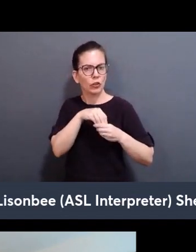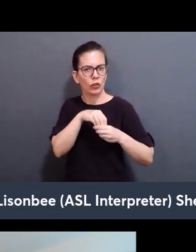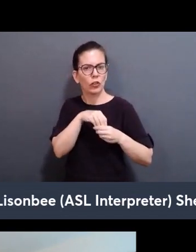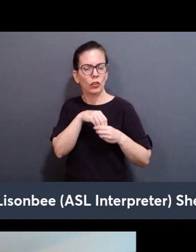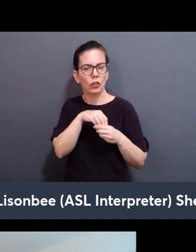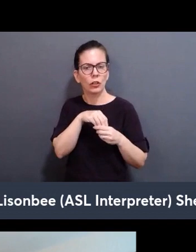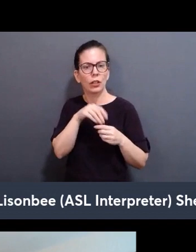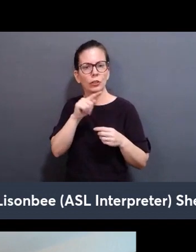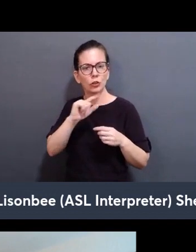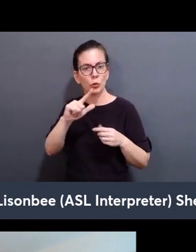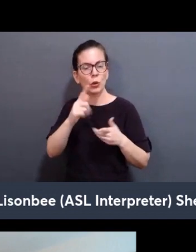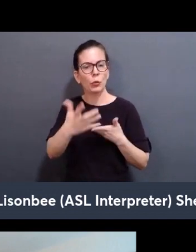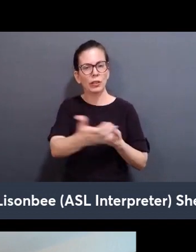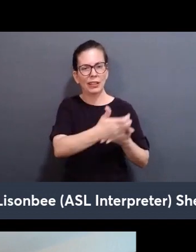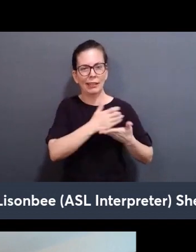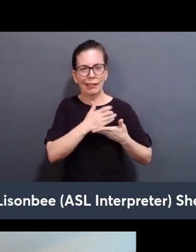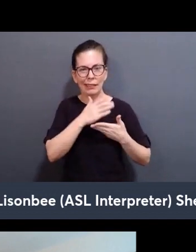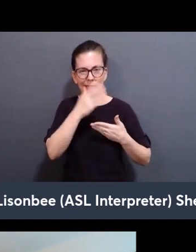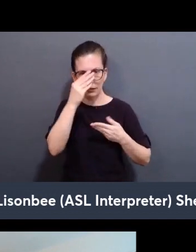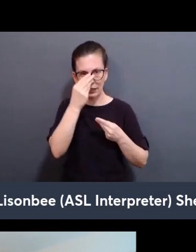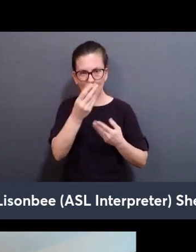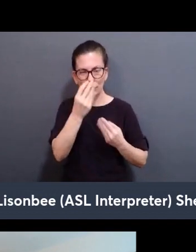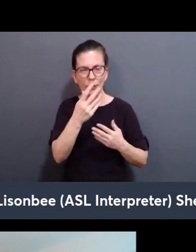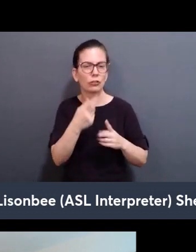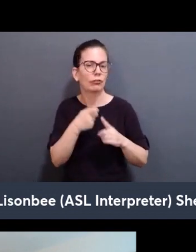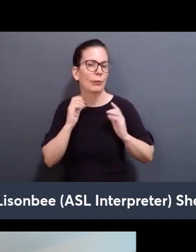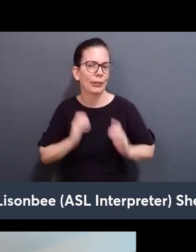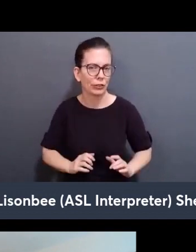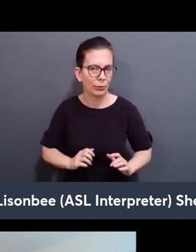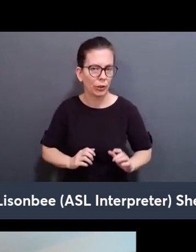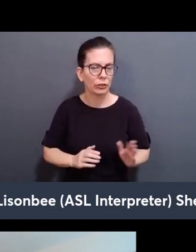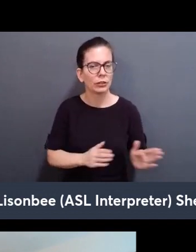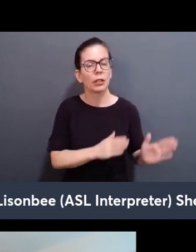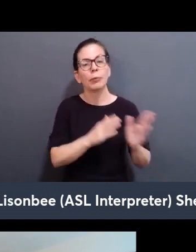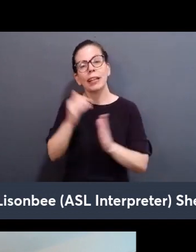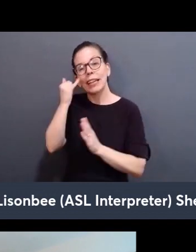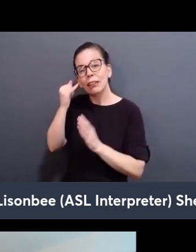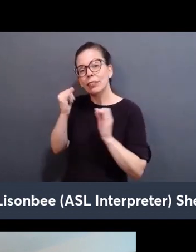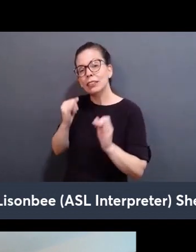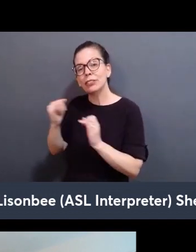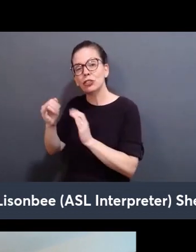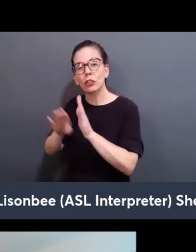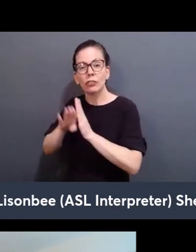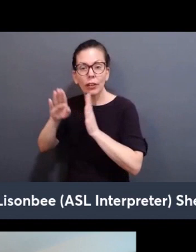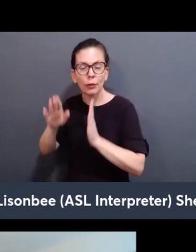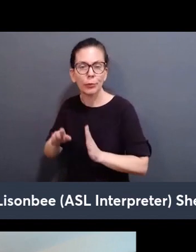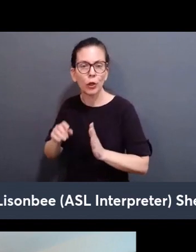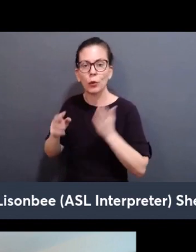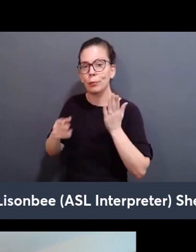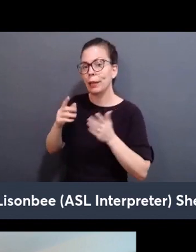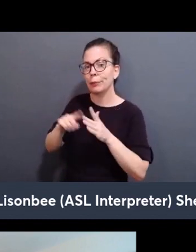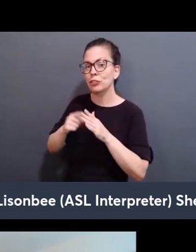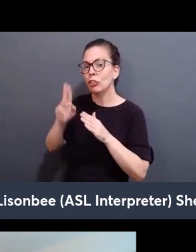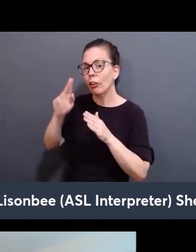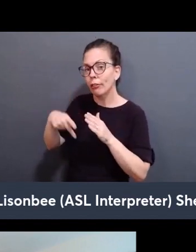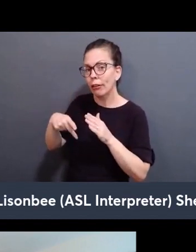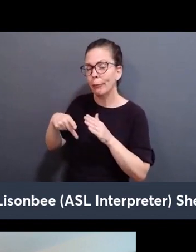that collects all of these information that customers have requested. But if you're let's say an individual developer or maybe a startup, that's just starting out,